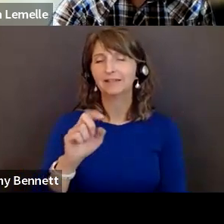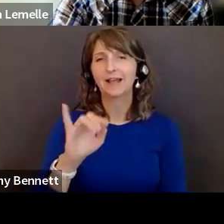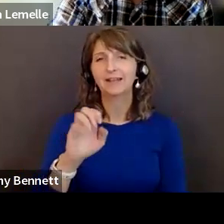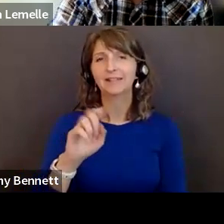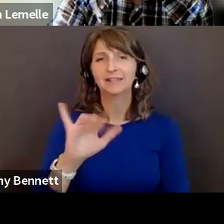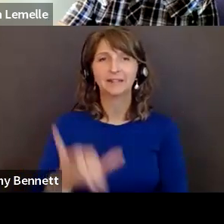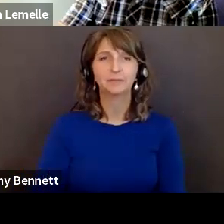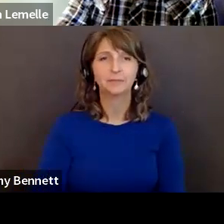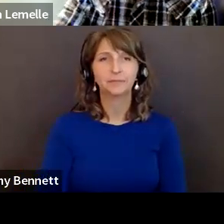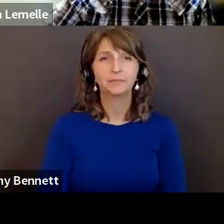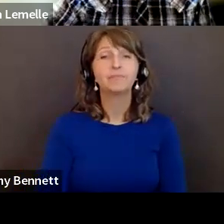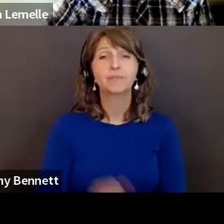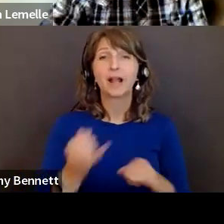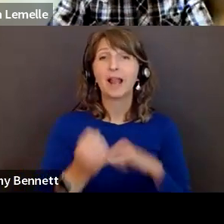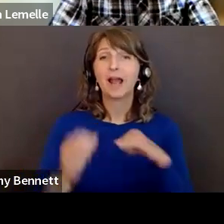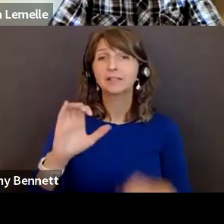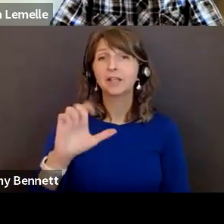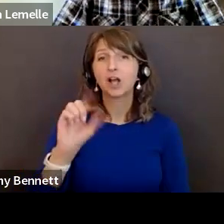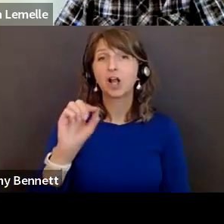And last but not least.